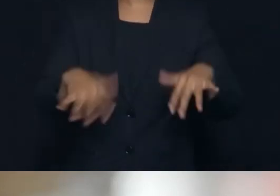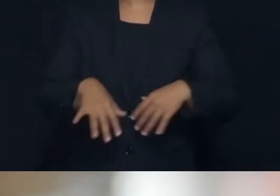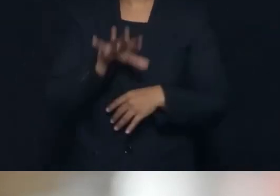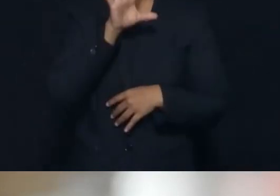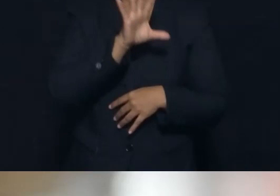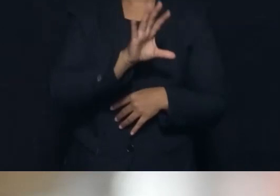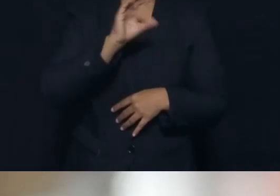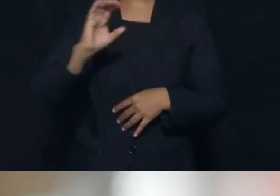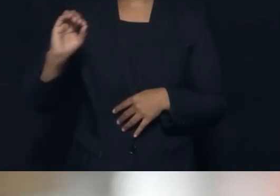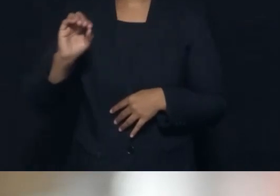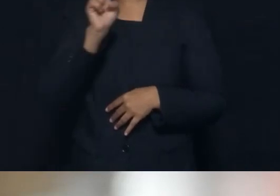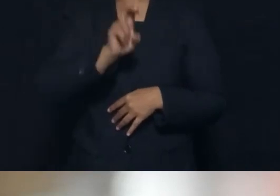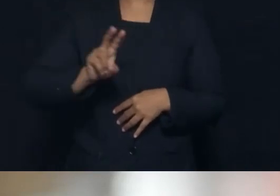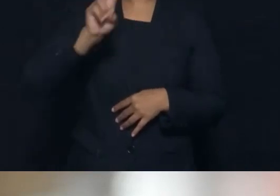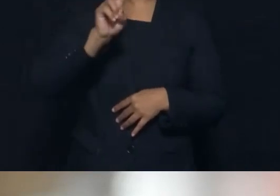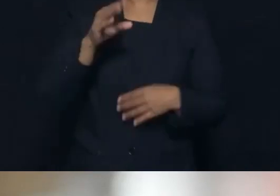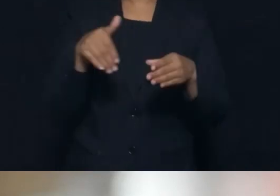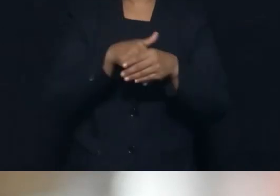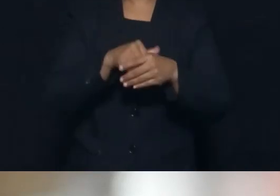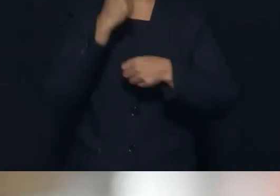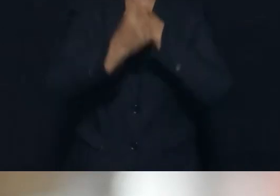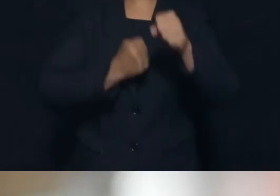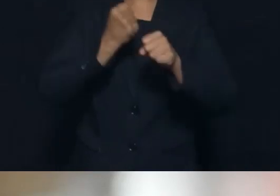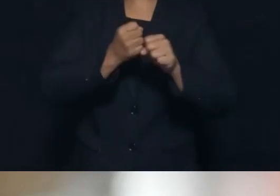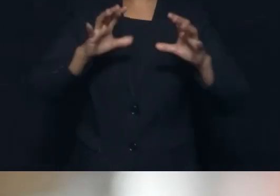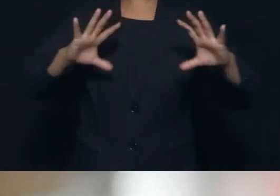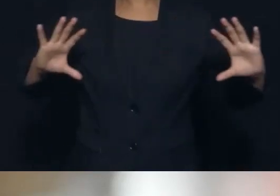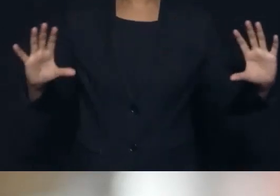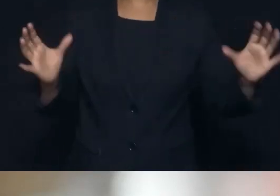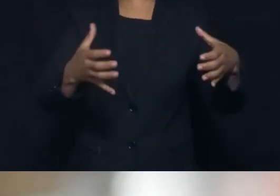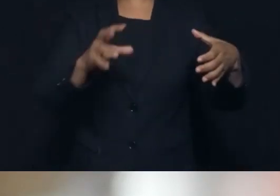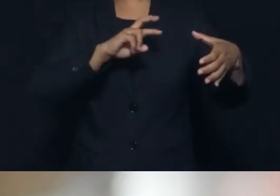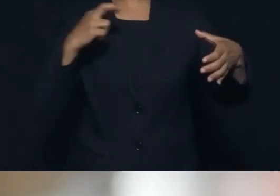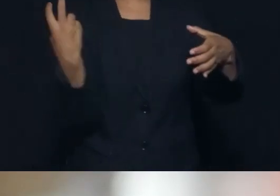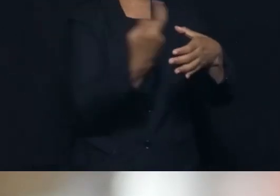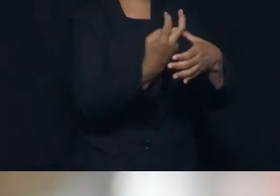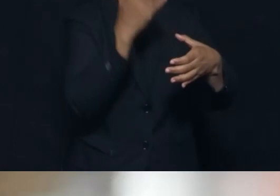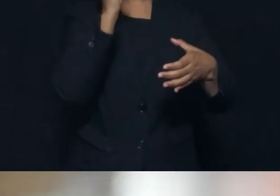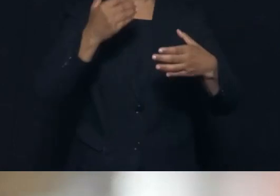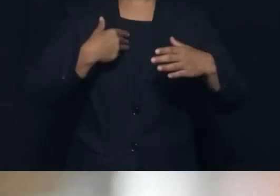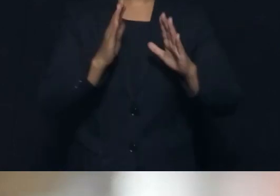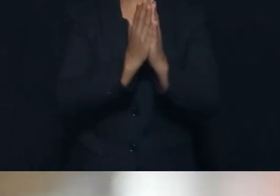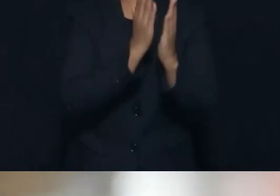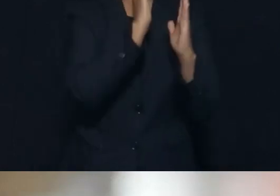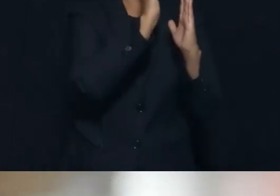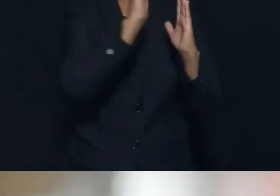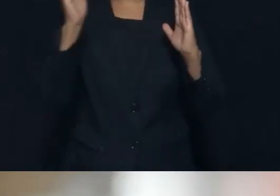Discuss with them, say that you want to be part of the national delegation and you want to express your views.